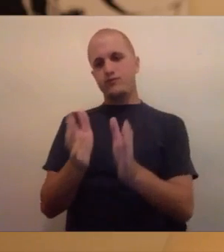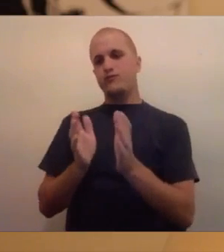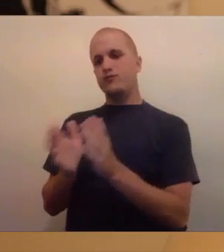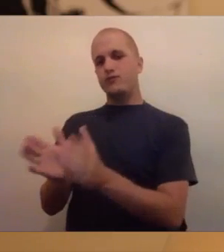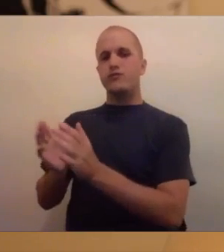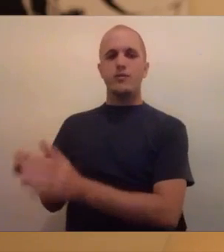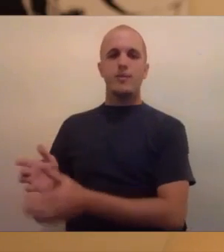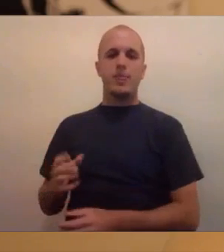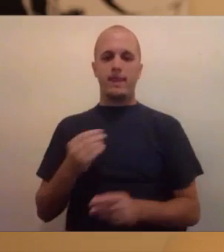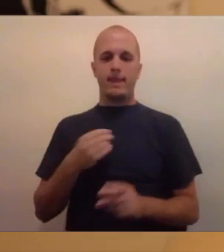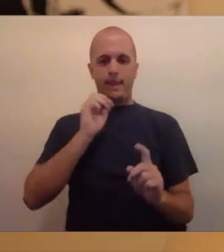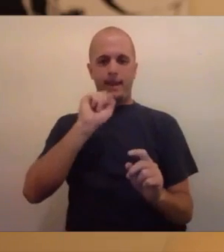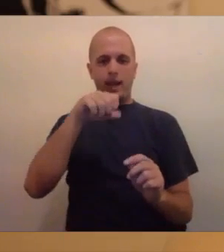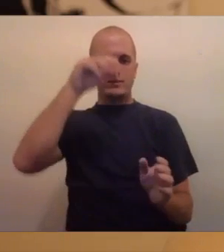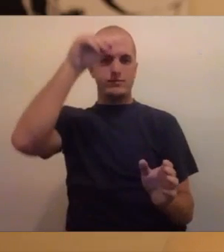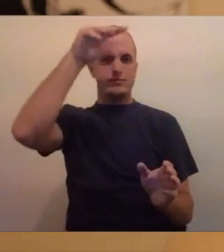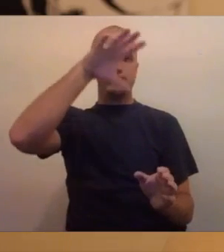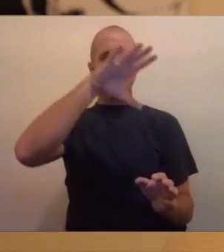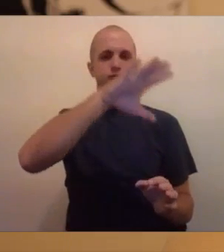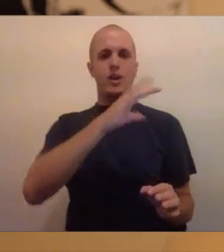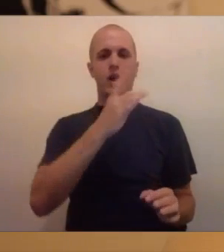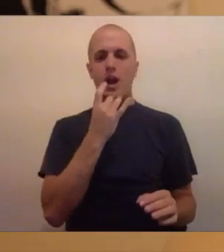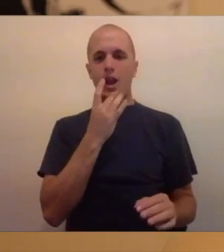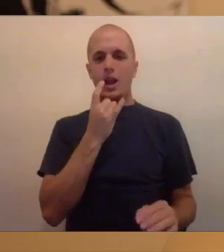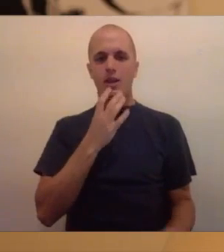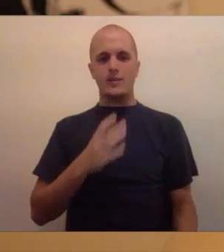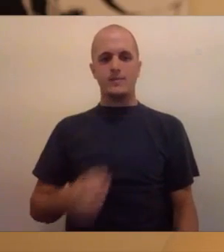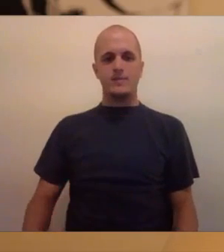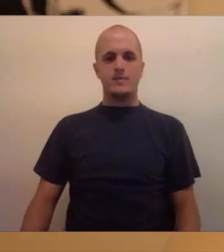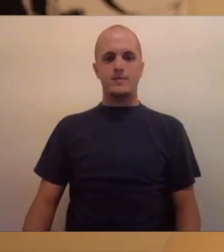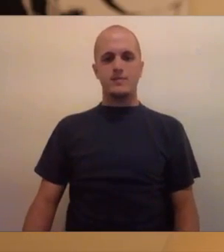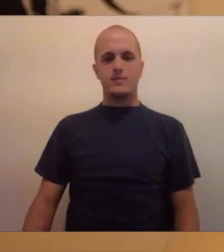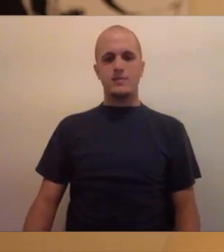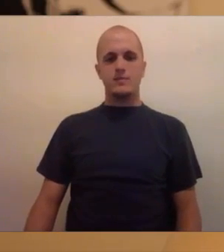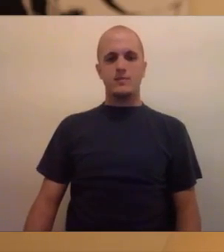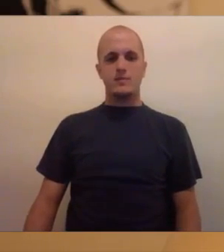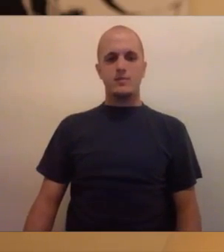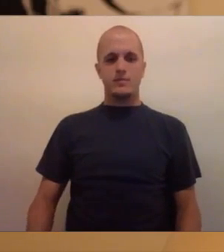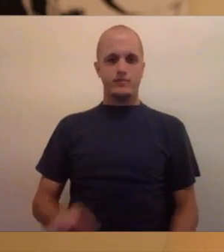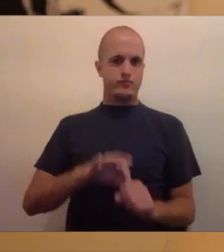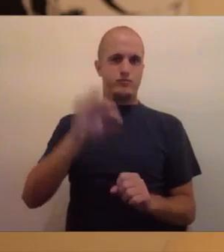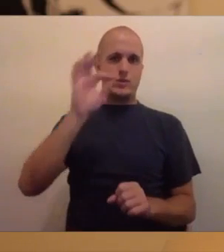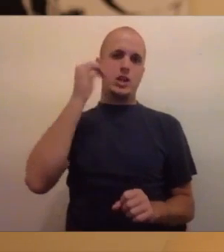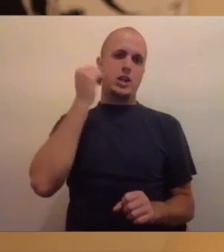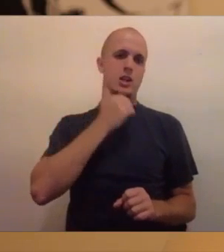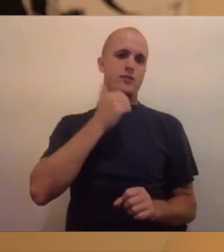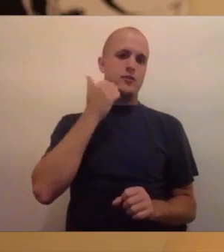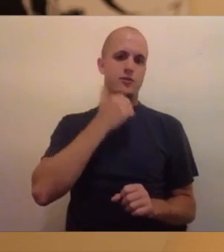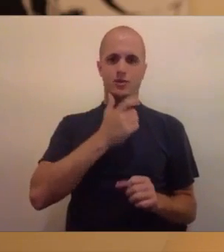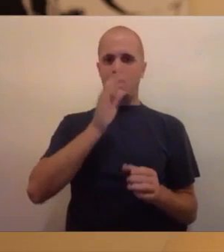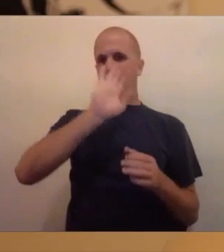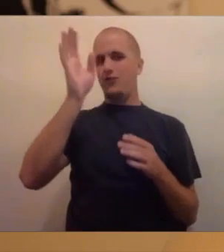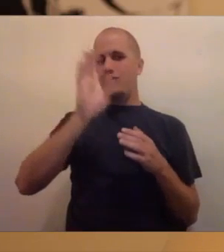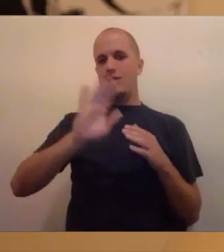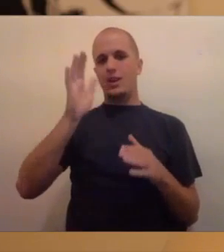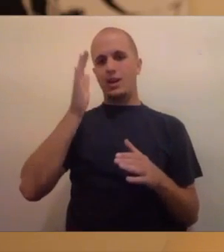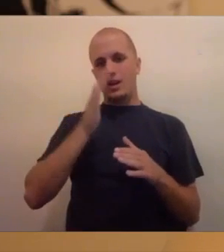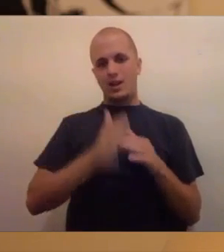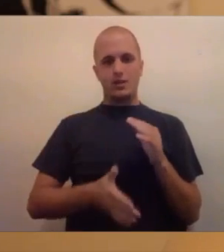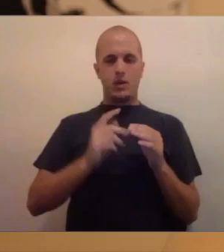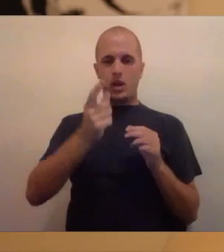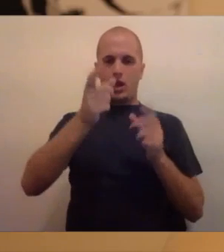So, spirituality has many avenues. I can shed light on